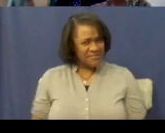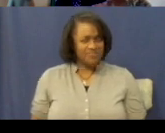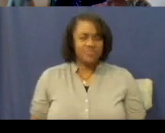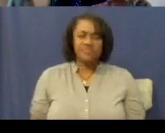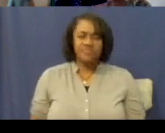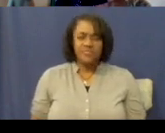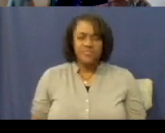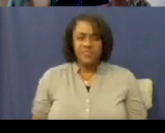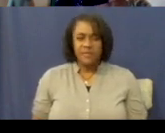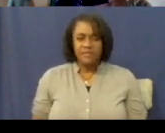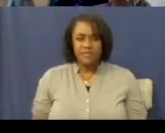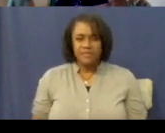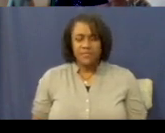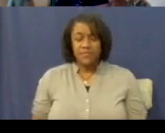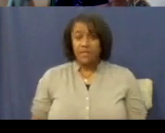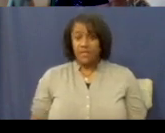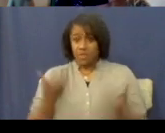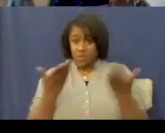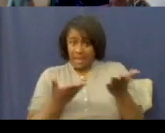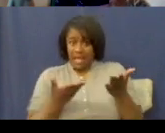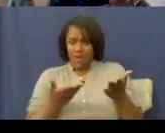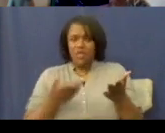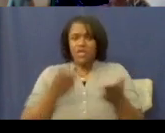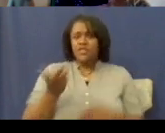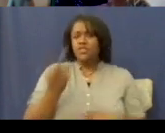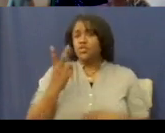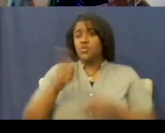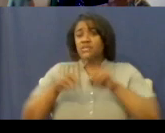So, there are two different kinds of brain cells.